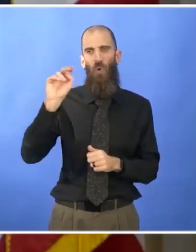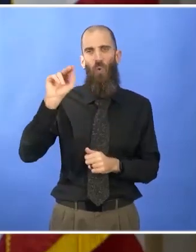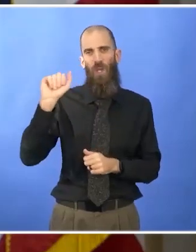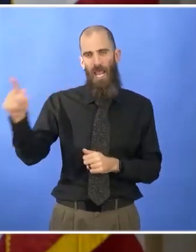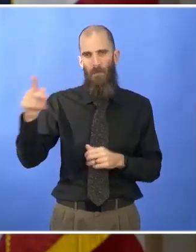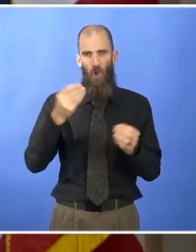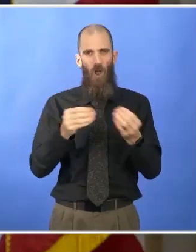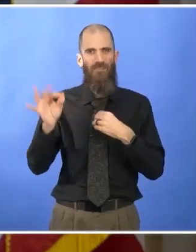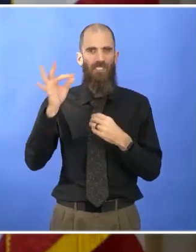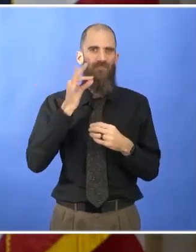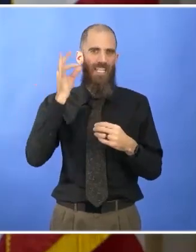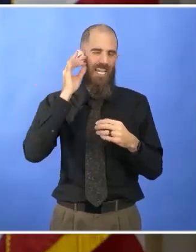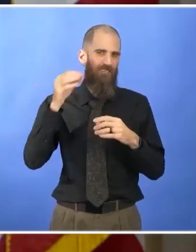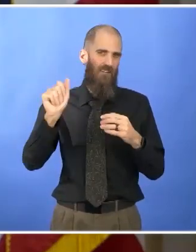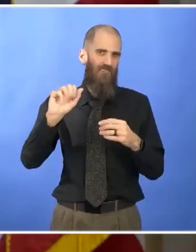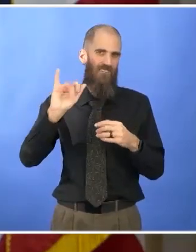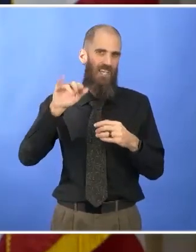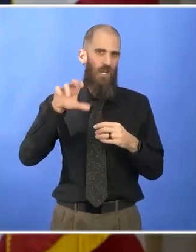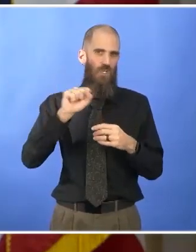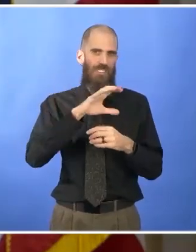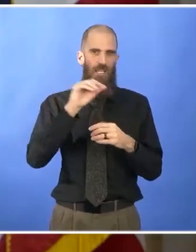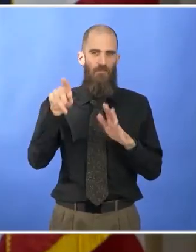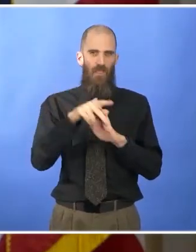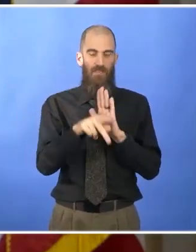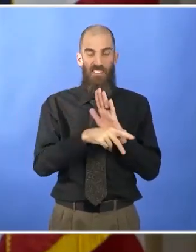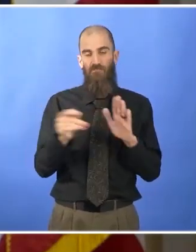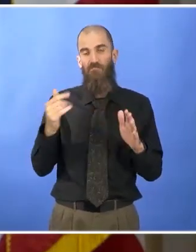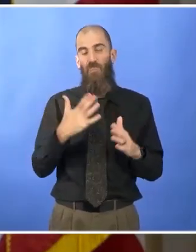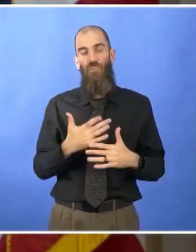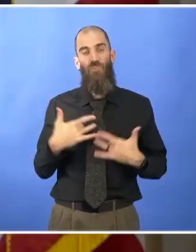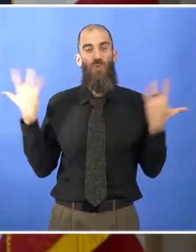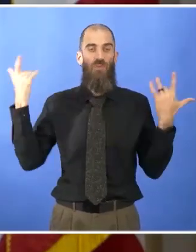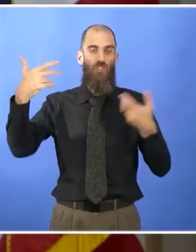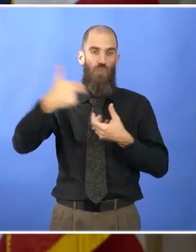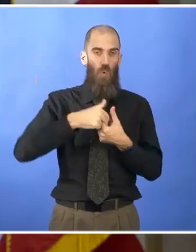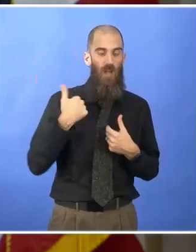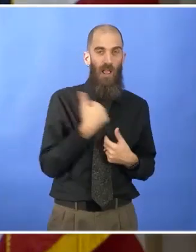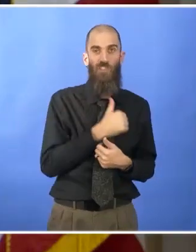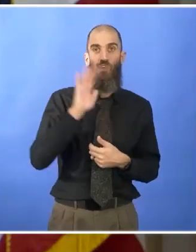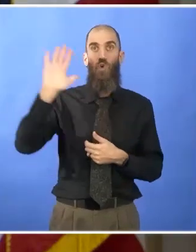JOINING SP HER WEALTH OF EXPERIENCE WILL BE AN ASSET AS WE WORK TO ENSURE MODERN COMMUNICATION'S REACH US ALL, INCLUDING NATIVE COMMUNITIES.